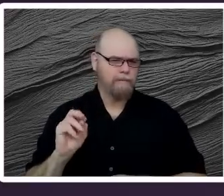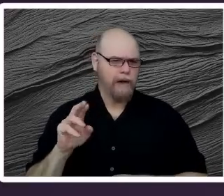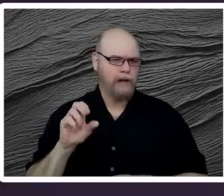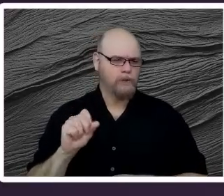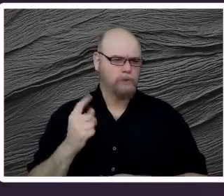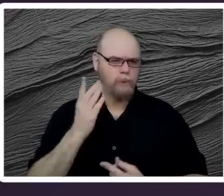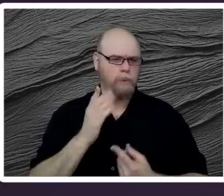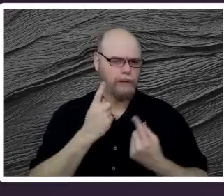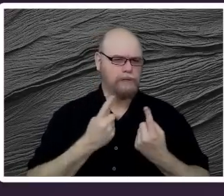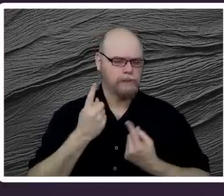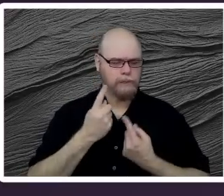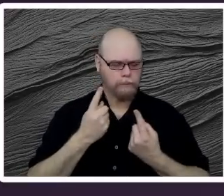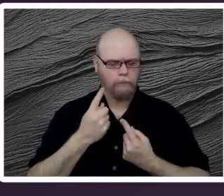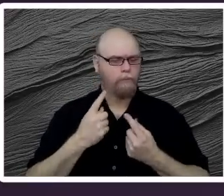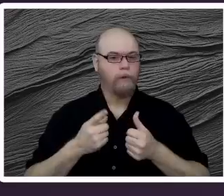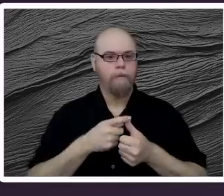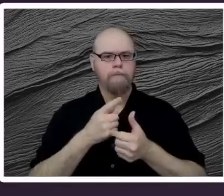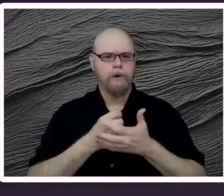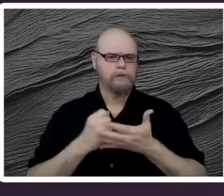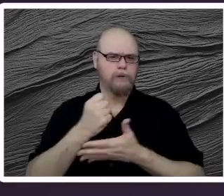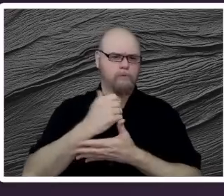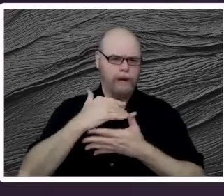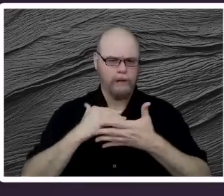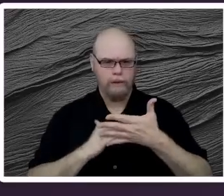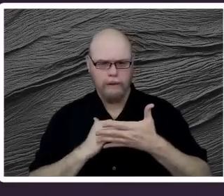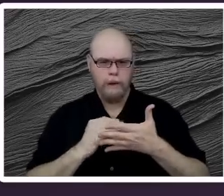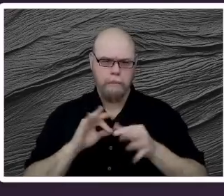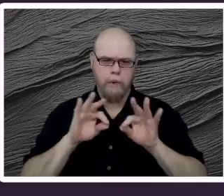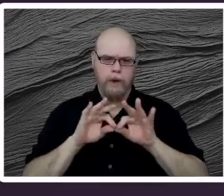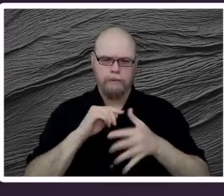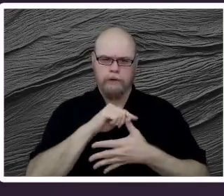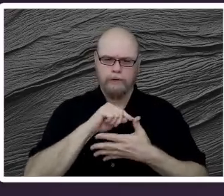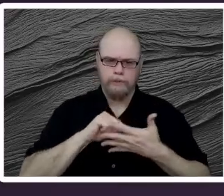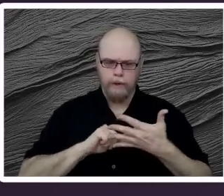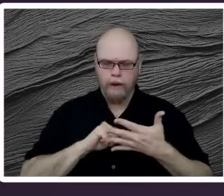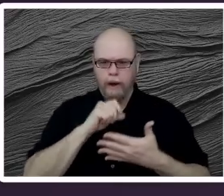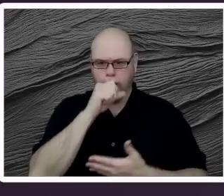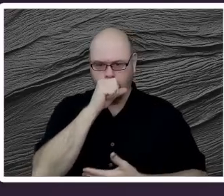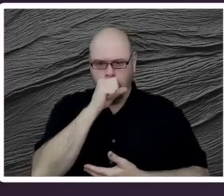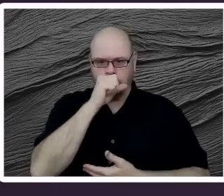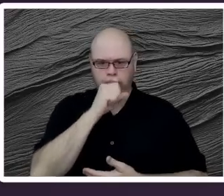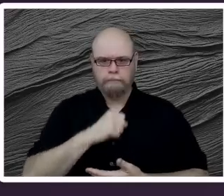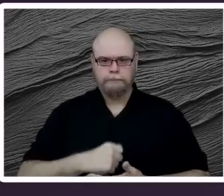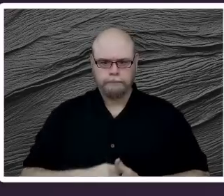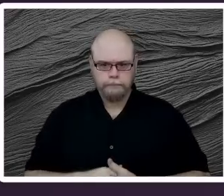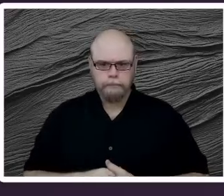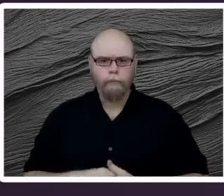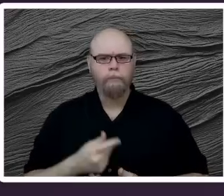first is, if there's existing script, scholarship, and visual assets that we can work from.